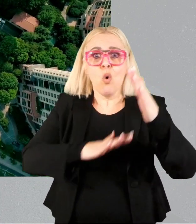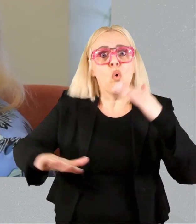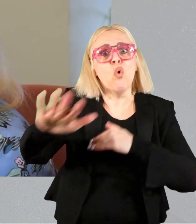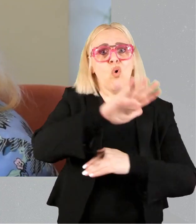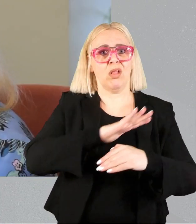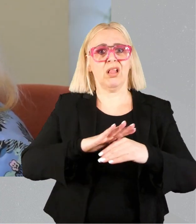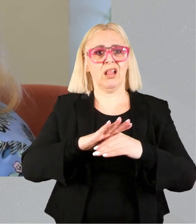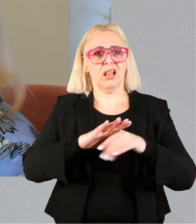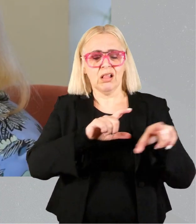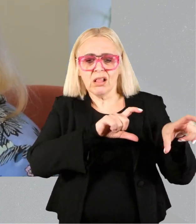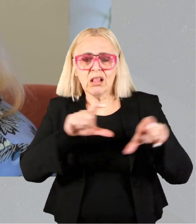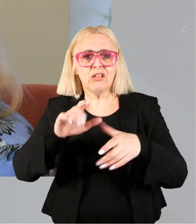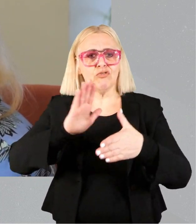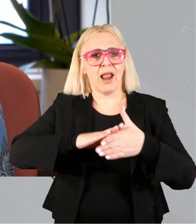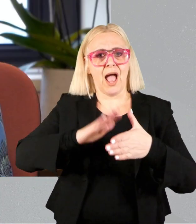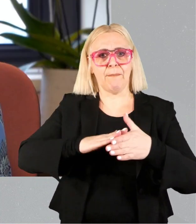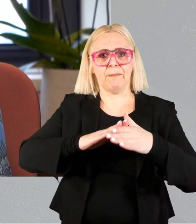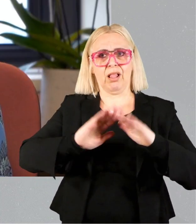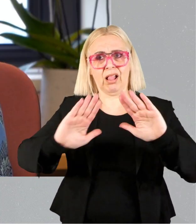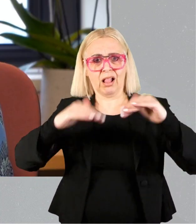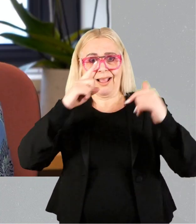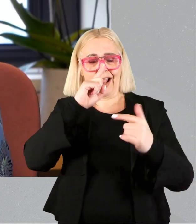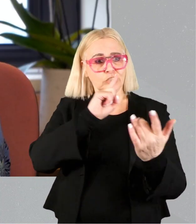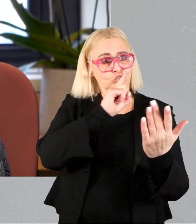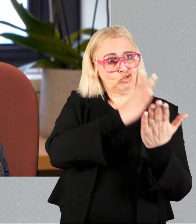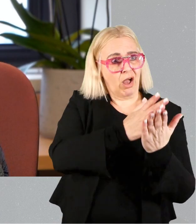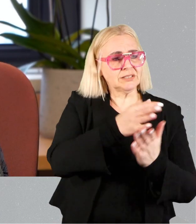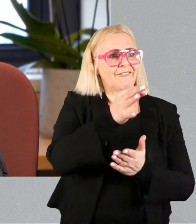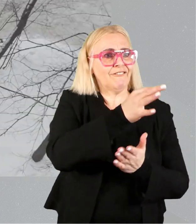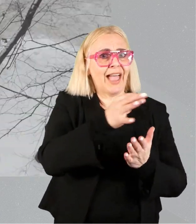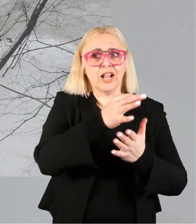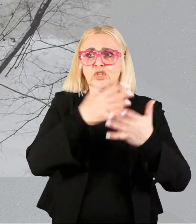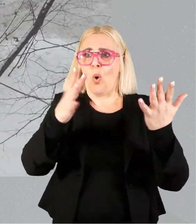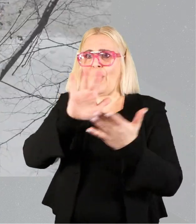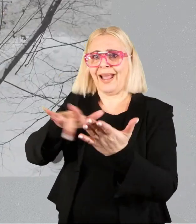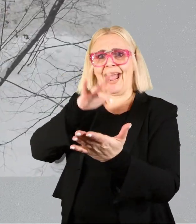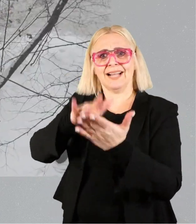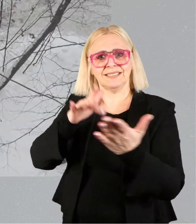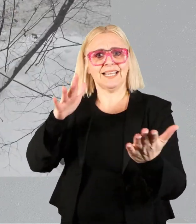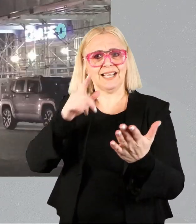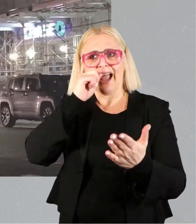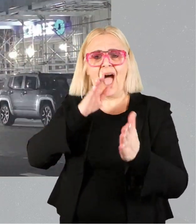A consistent, reliable quality that can be counted on if it's in the village or the city.